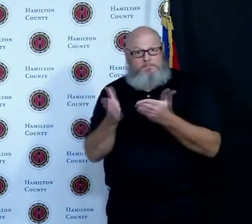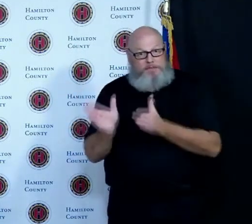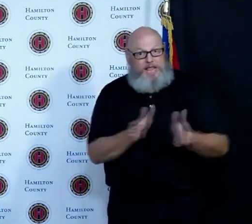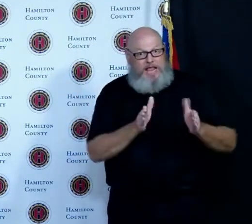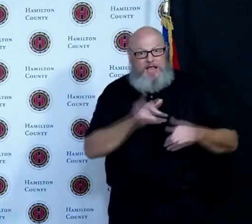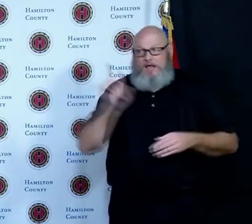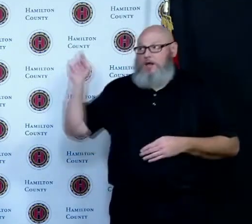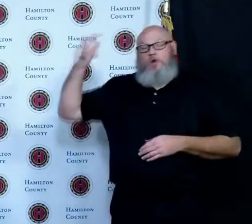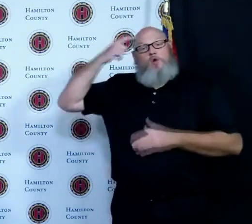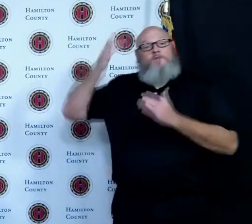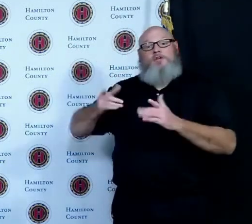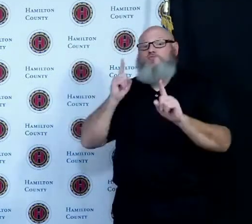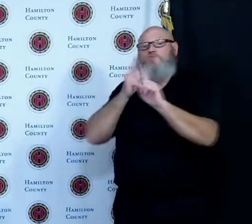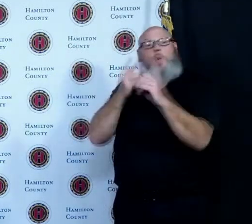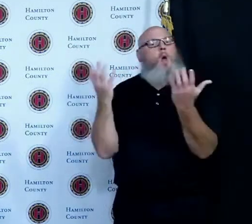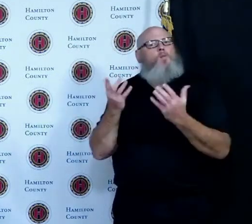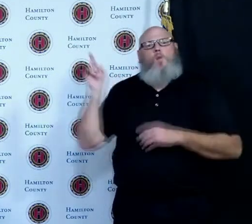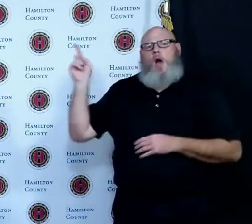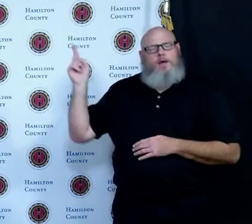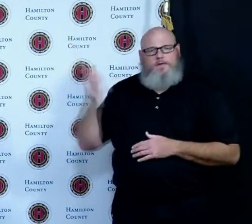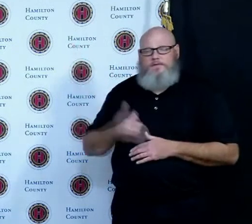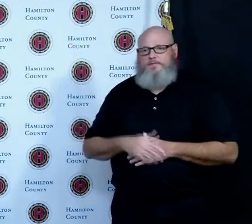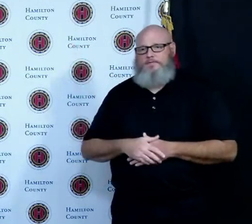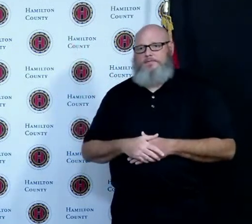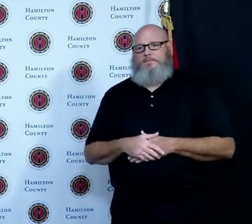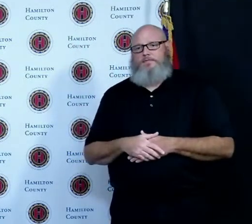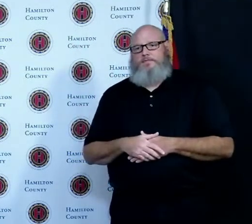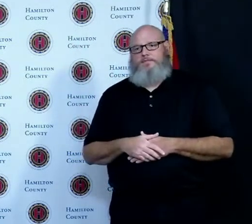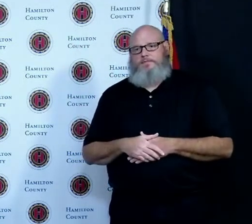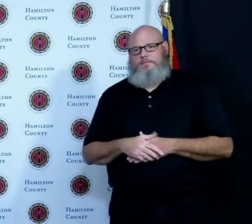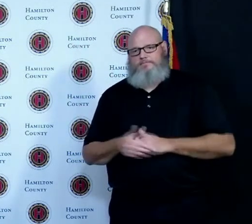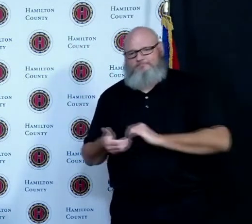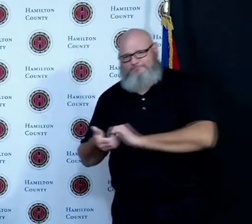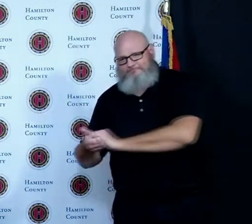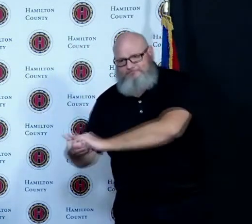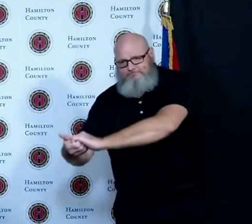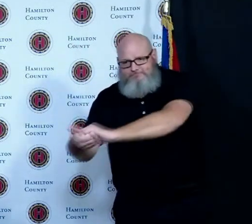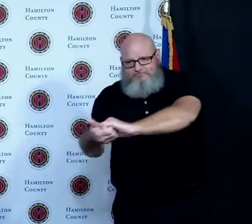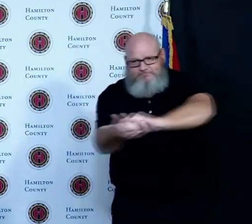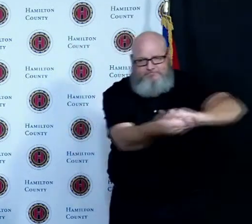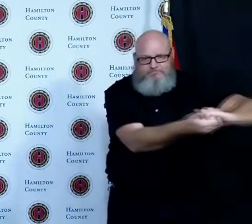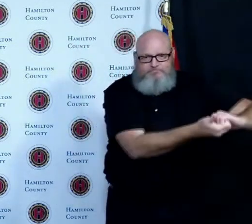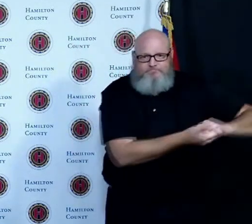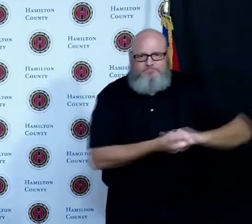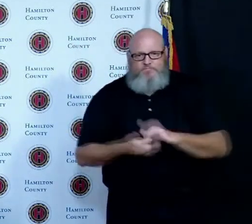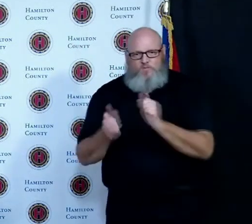is to utilize many many partners in this vaccine campaign back when H1N1 which I have experienced